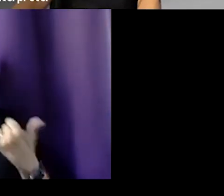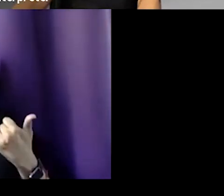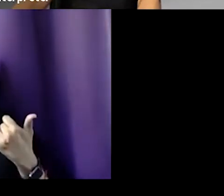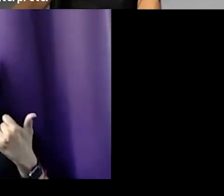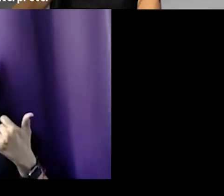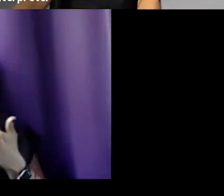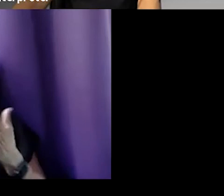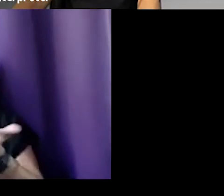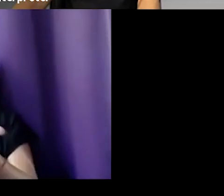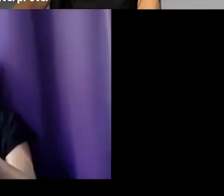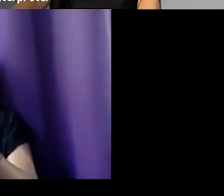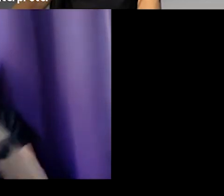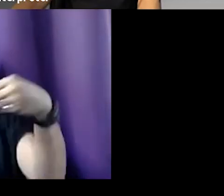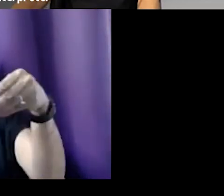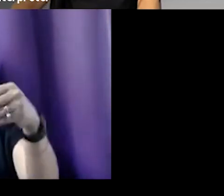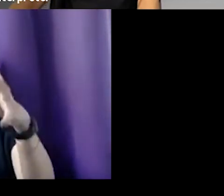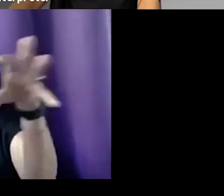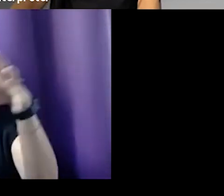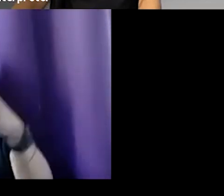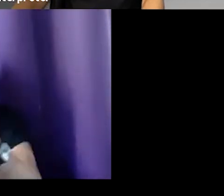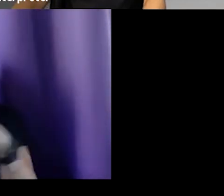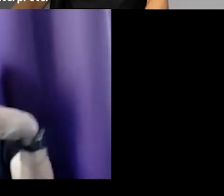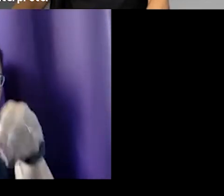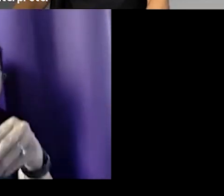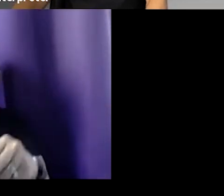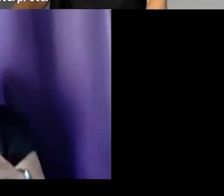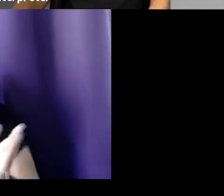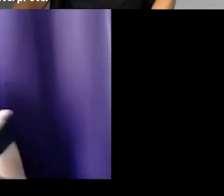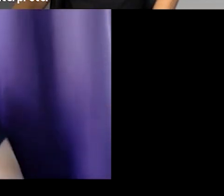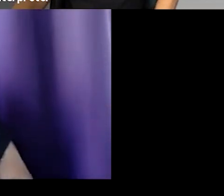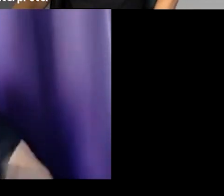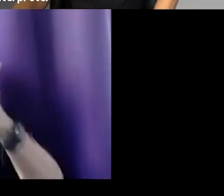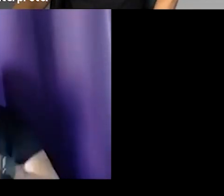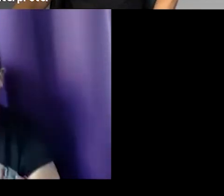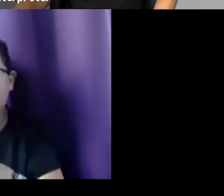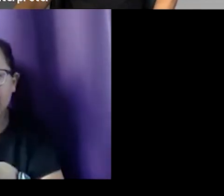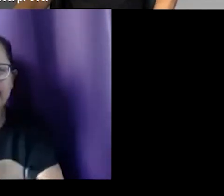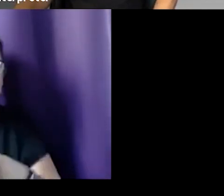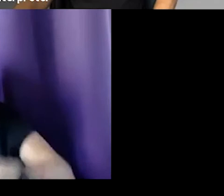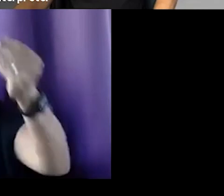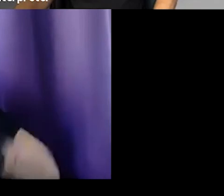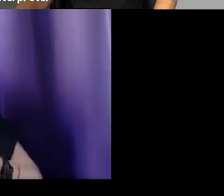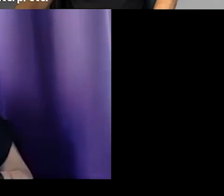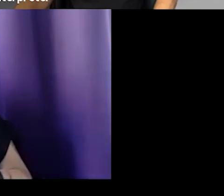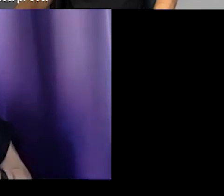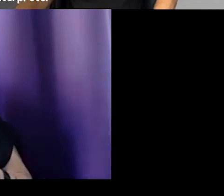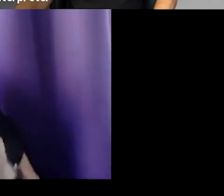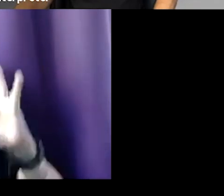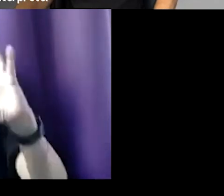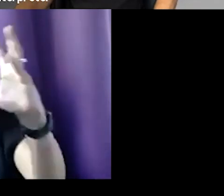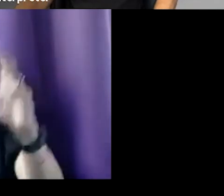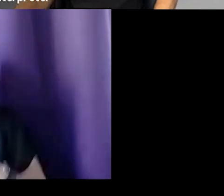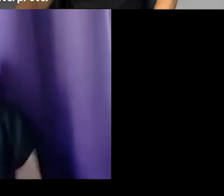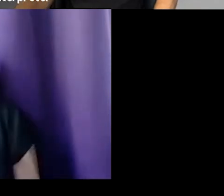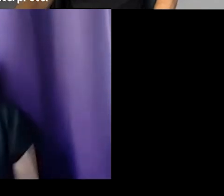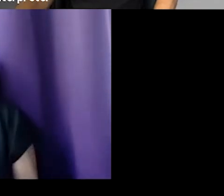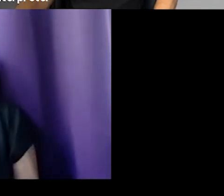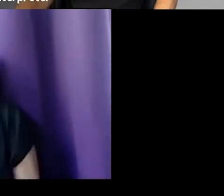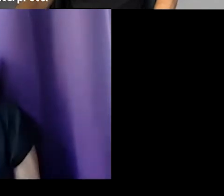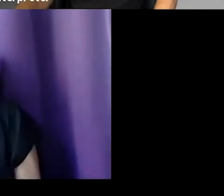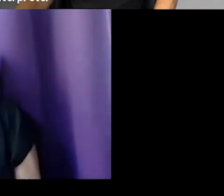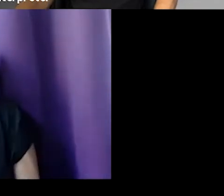So our biggest problem is certainly looking at the ways in which, and I would hope the pandemic shows us the.